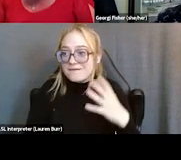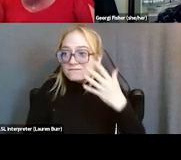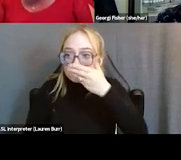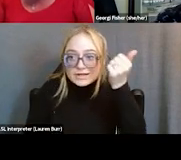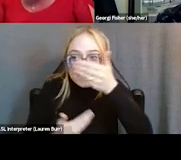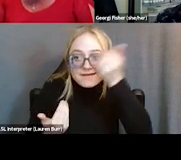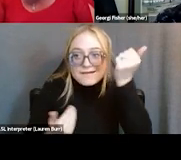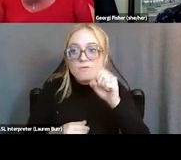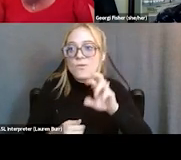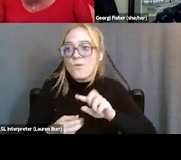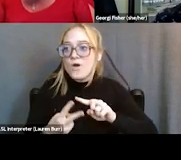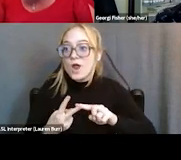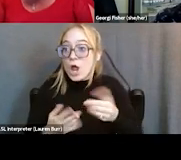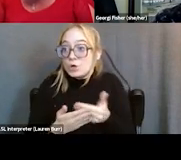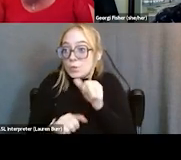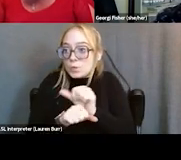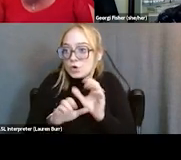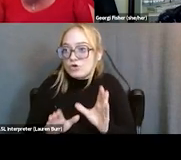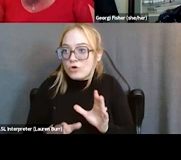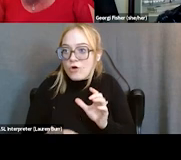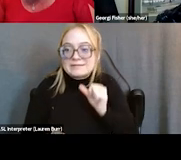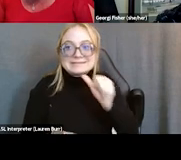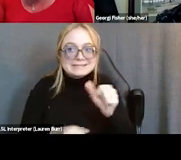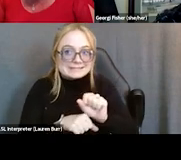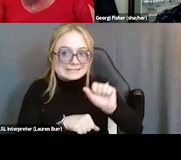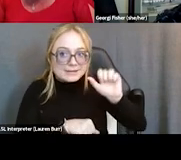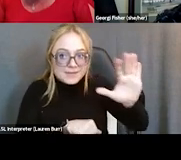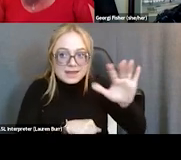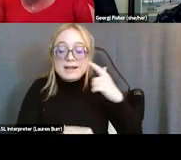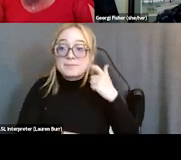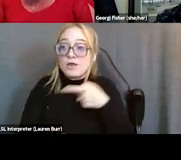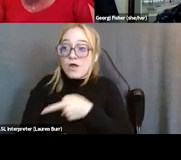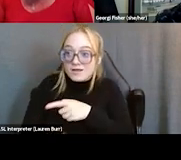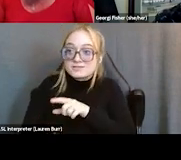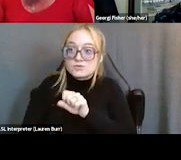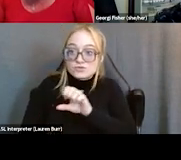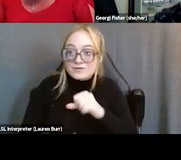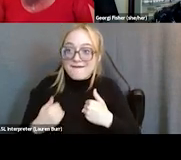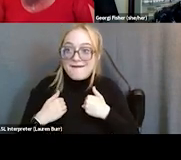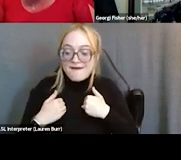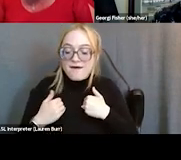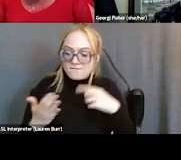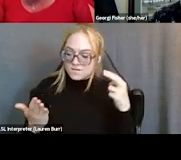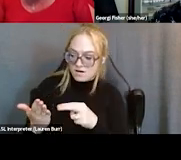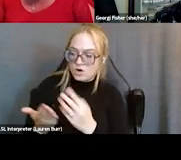will not have submitted and because they have eyes on those applications and they're turning them back over so, you know, quickly they're alerting the worker,